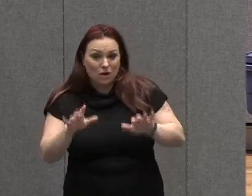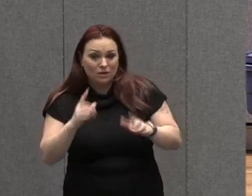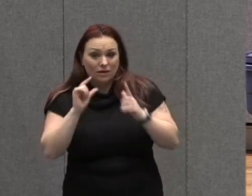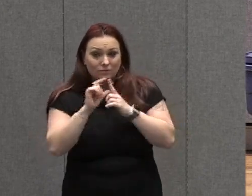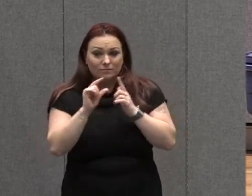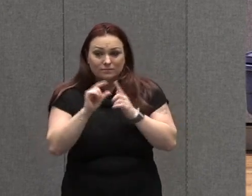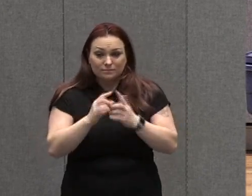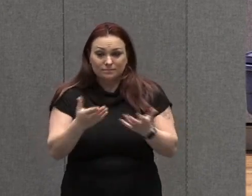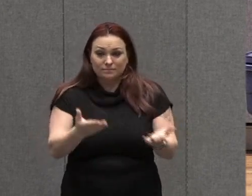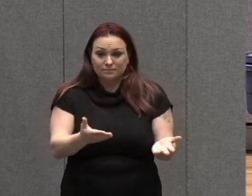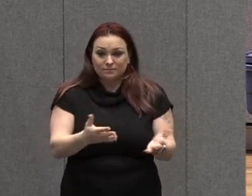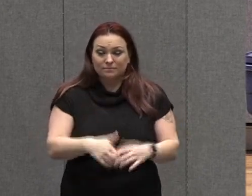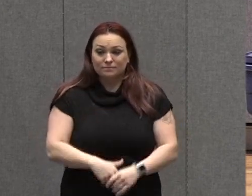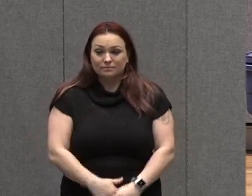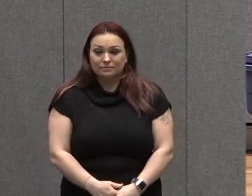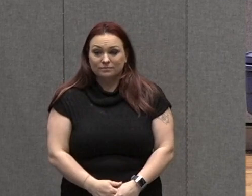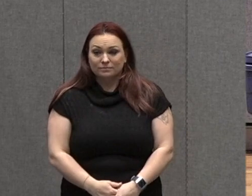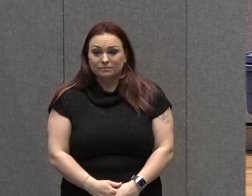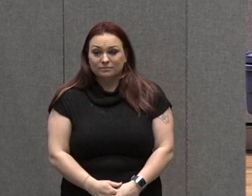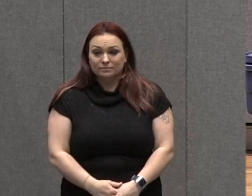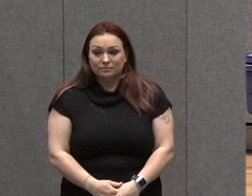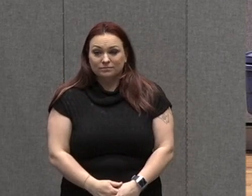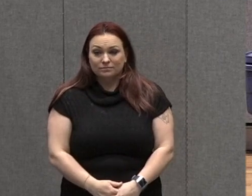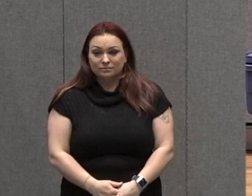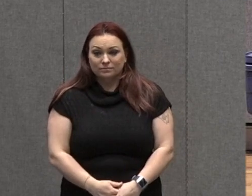(tapping to the rhythm)